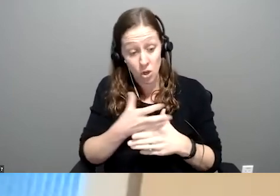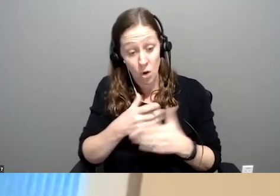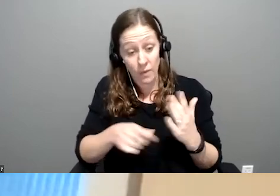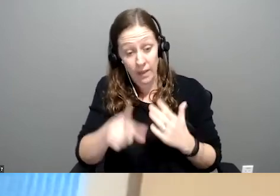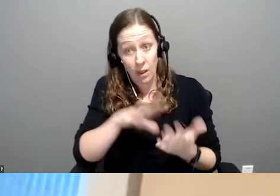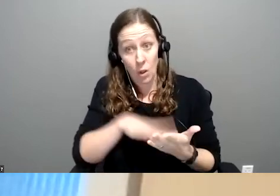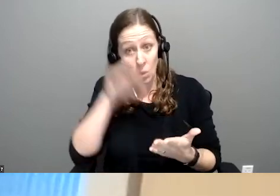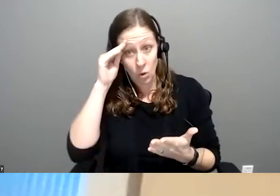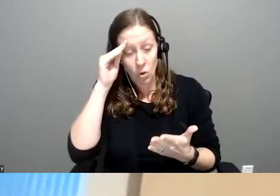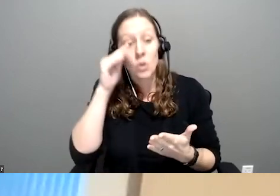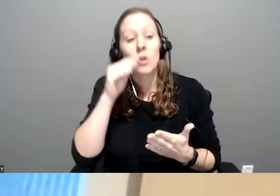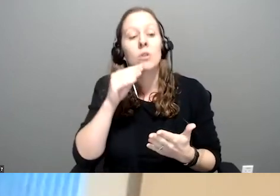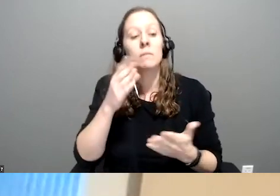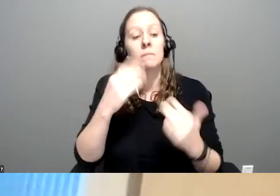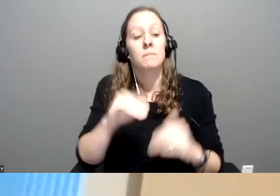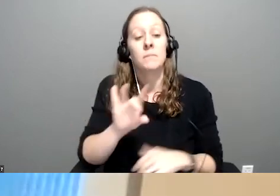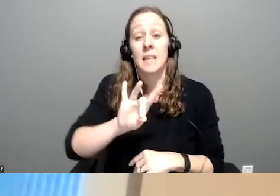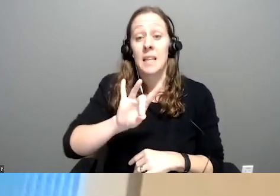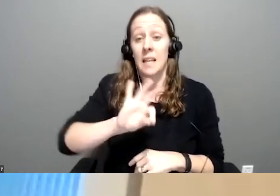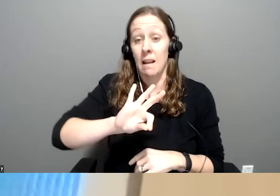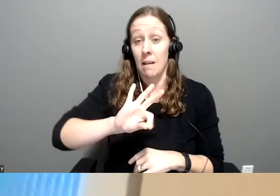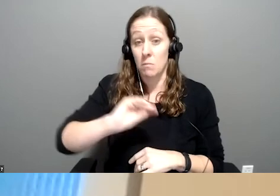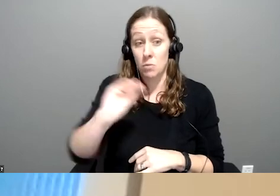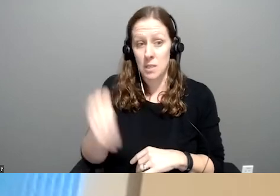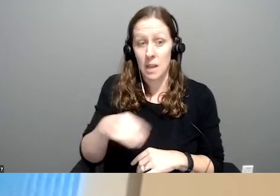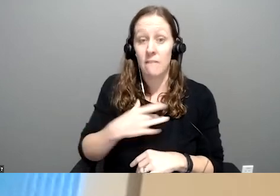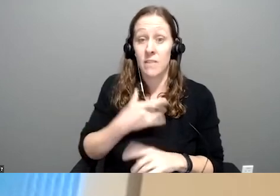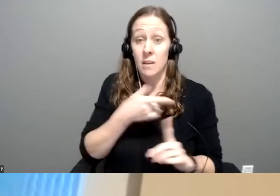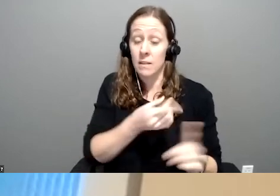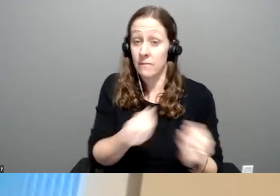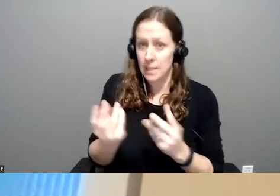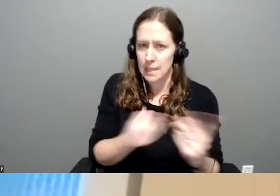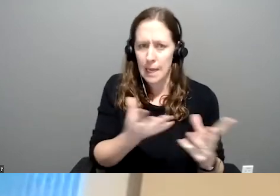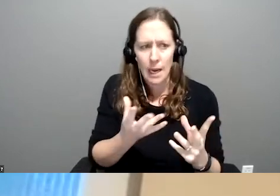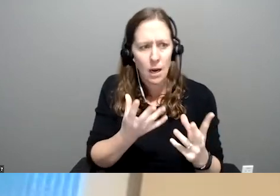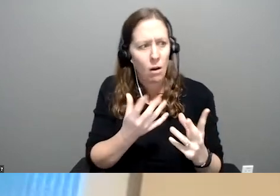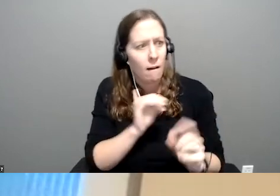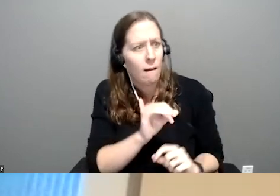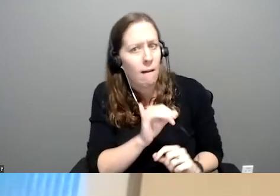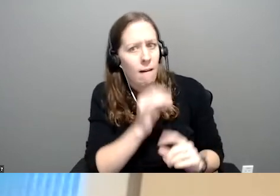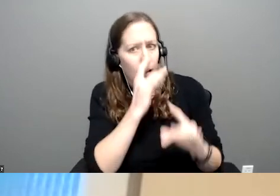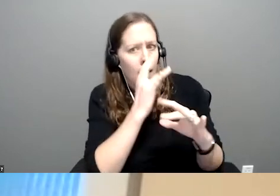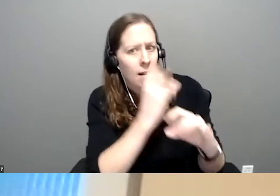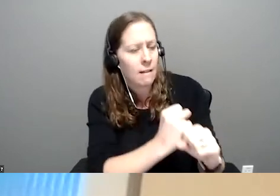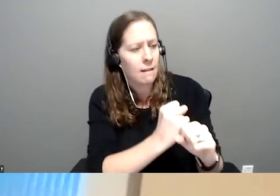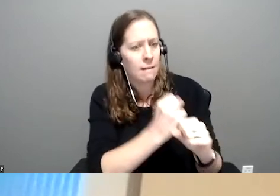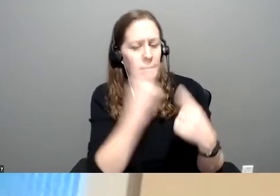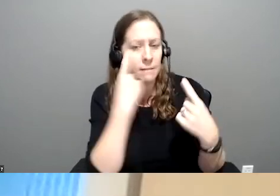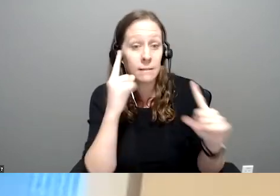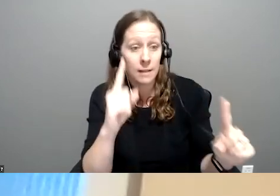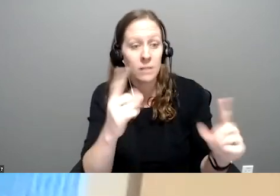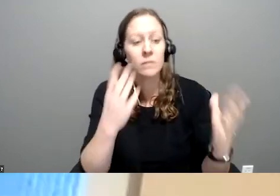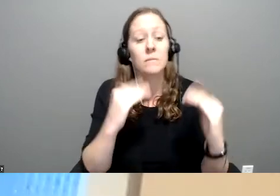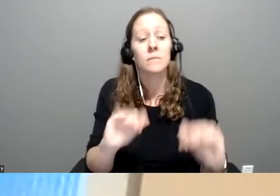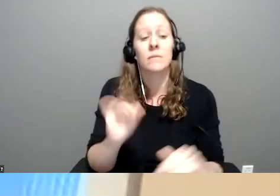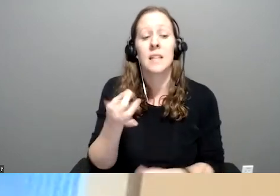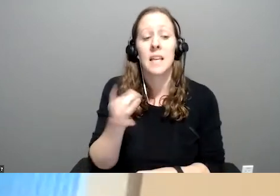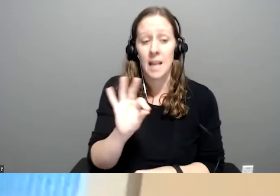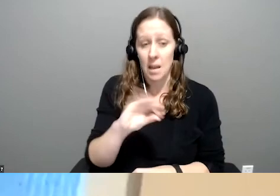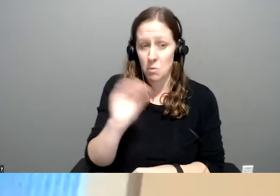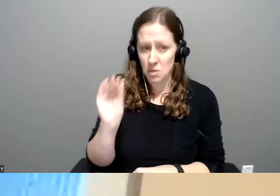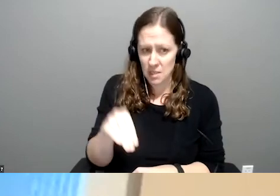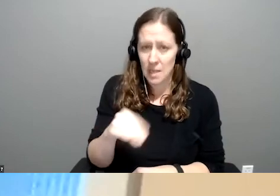89% found the facilitators to be engaging and effective. 89% also rated good to excellent,